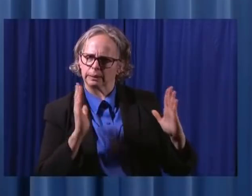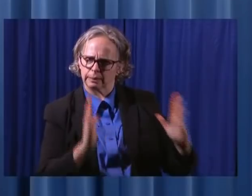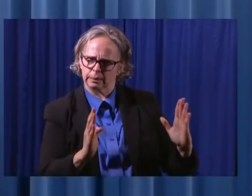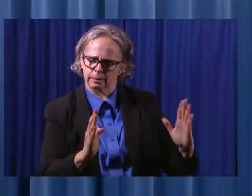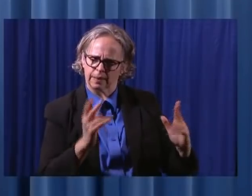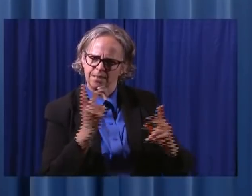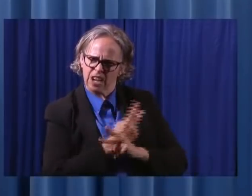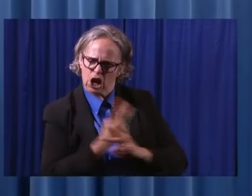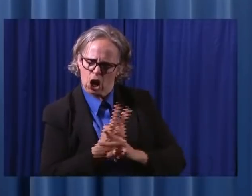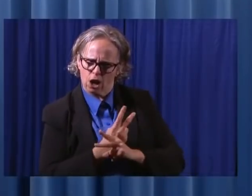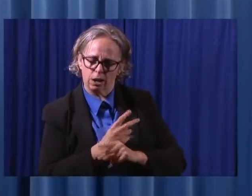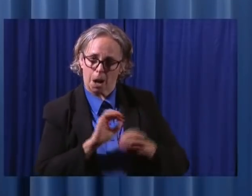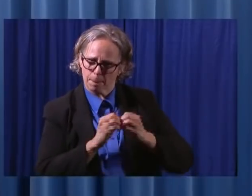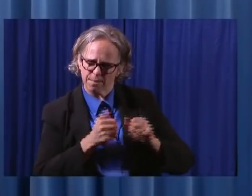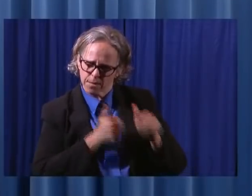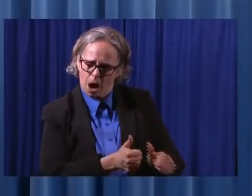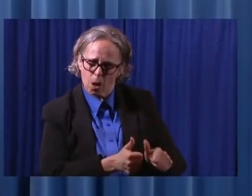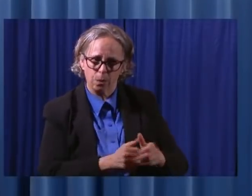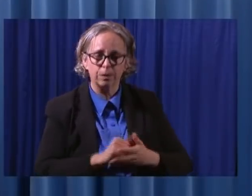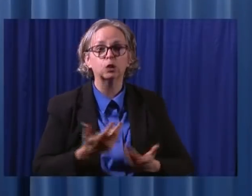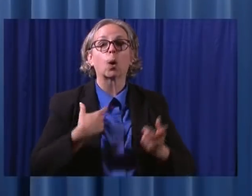MOST OF THE DATA, SUCH LOOK